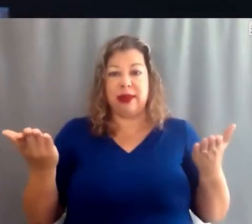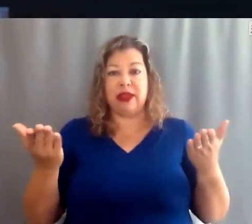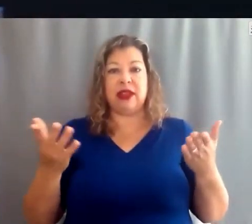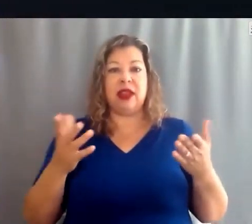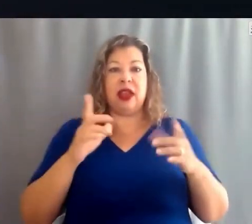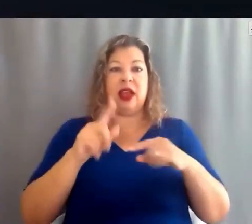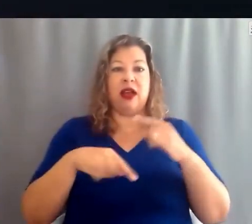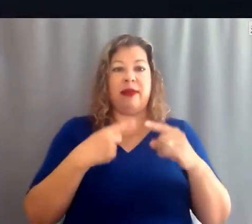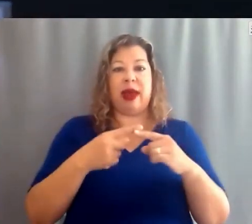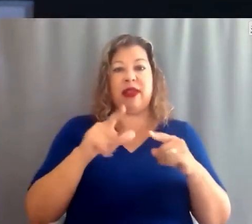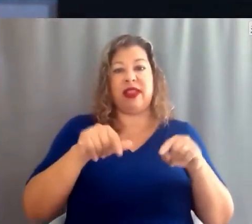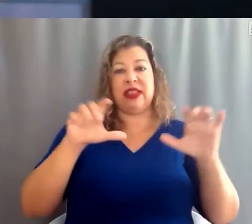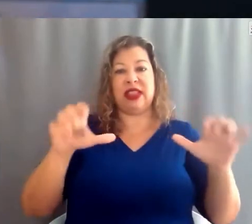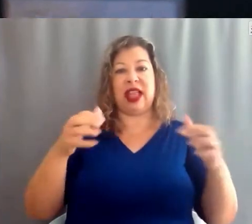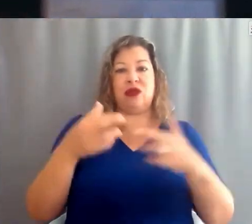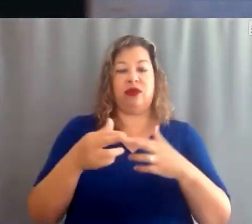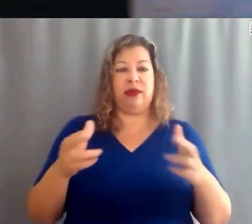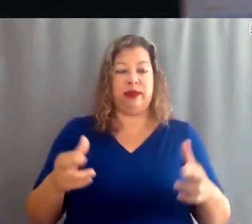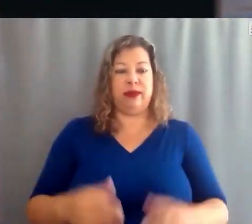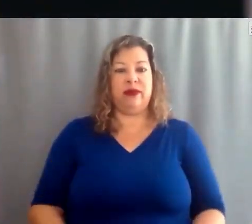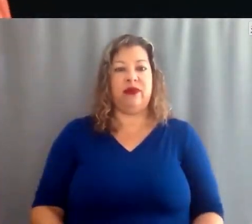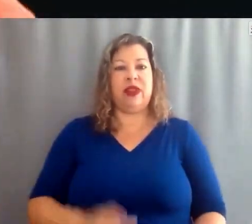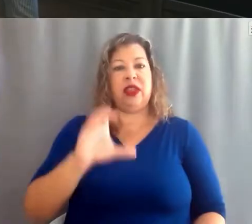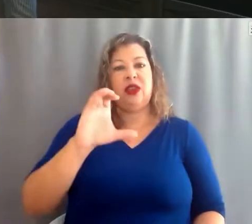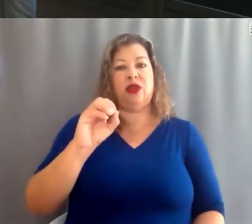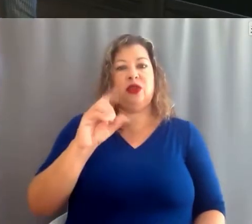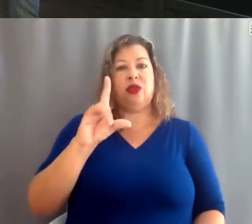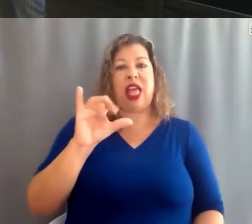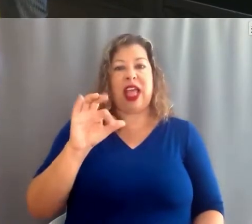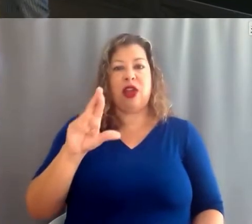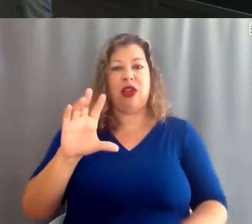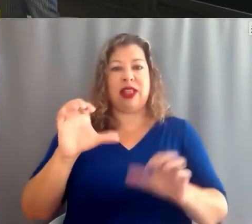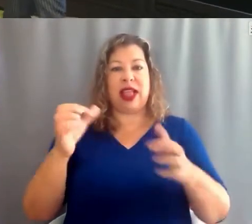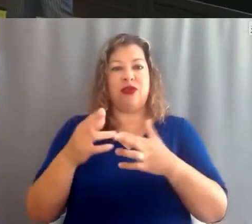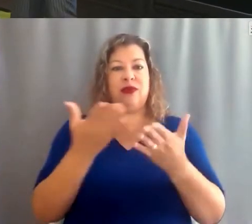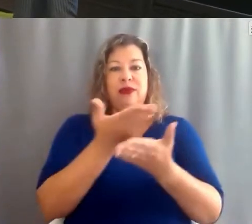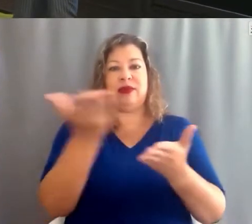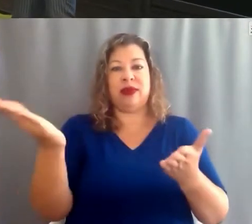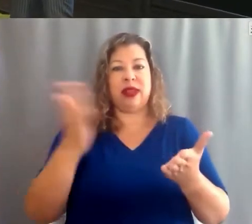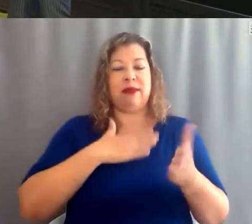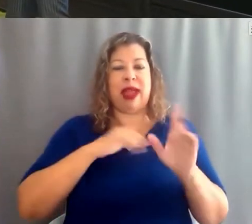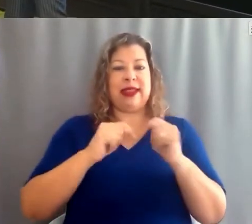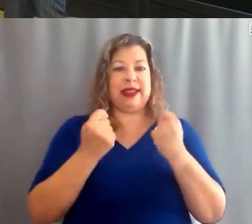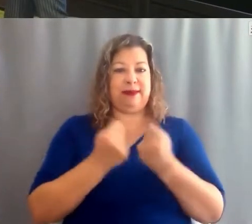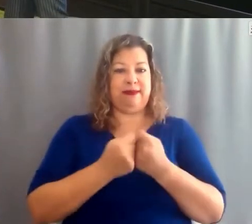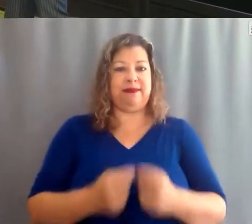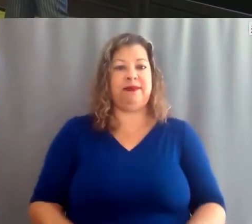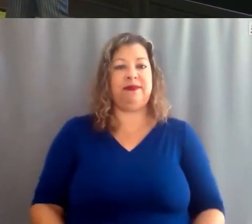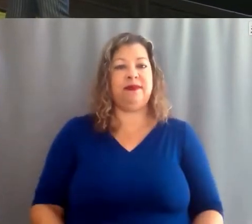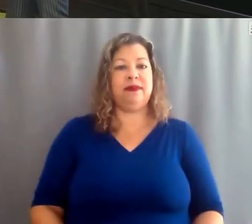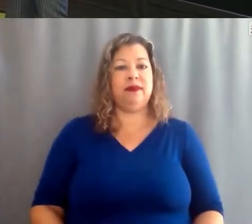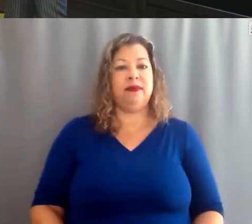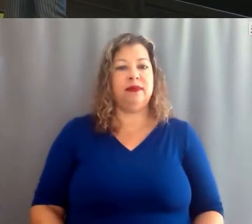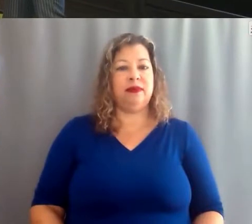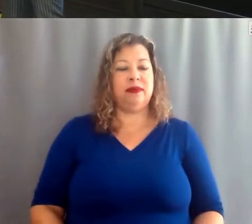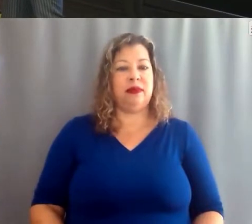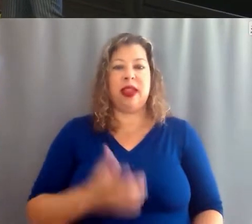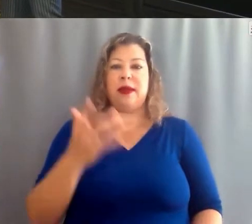So now I want to introduce you guys to my team! These amazing and brilliant folks that helped me to